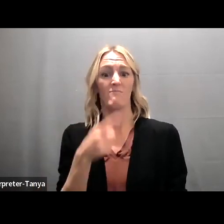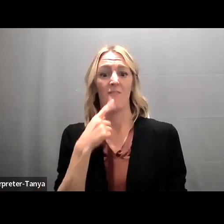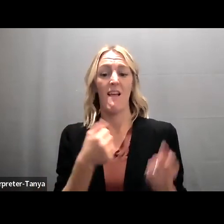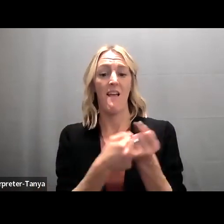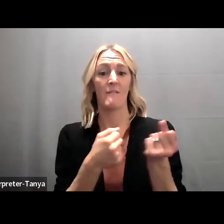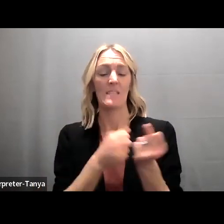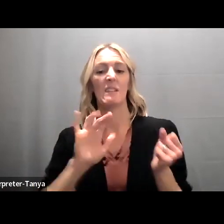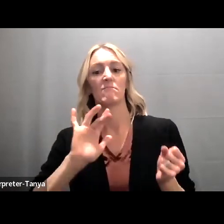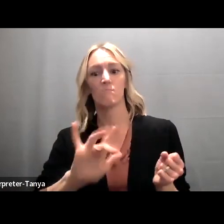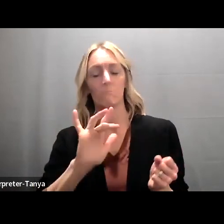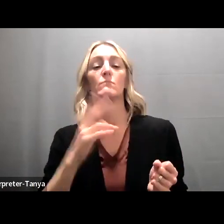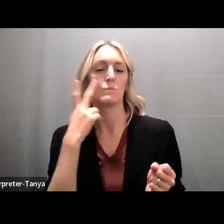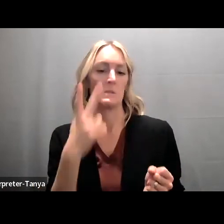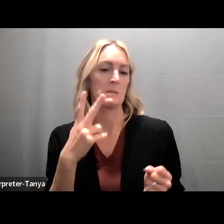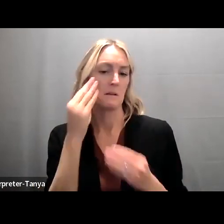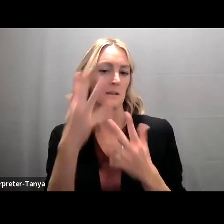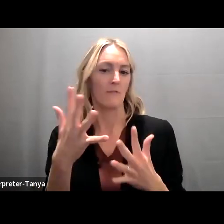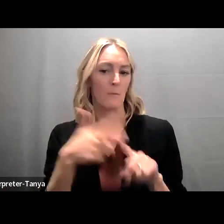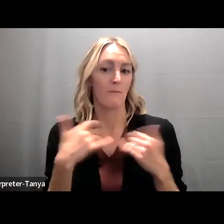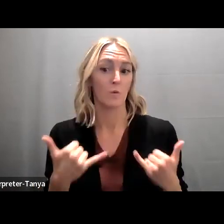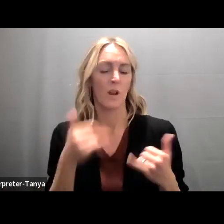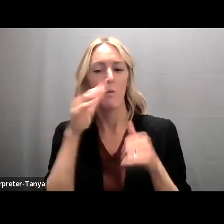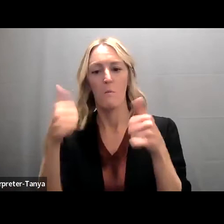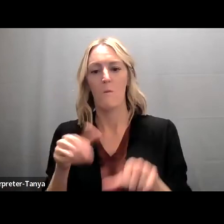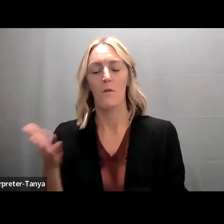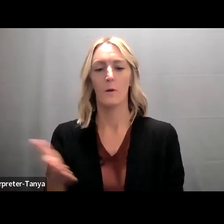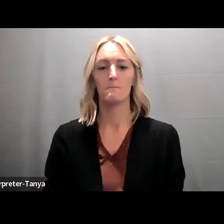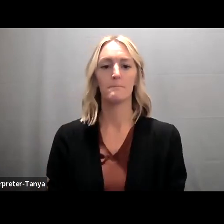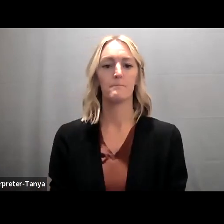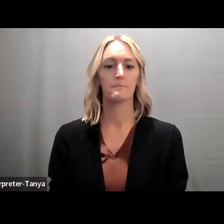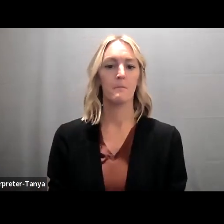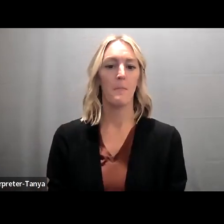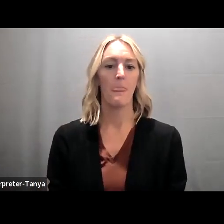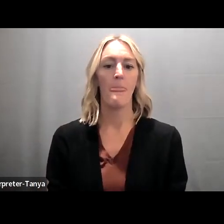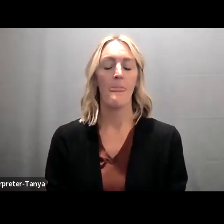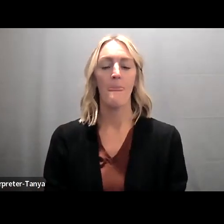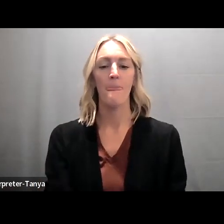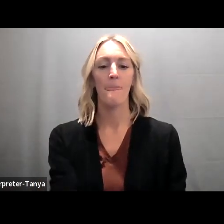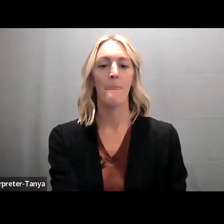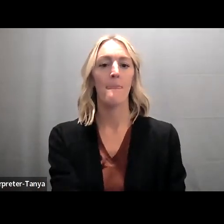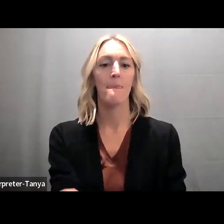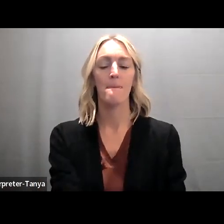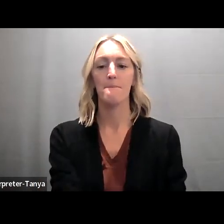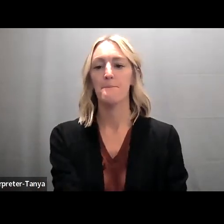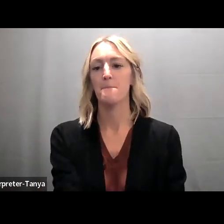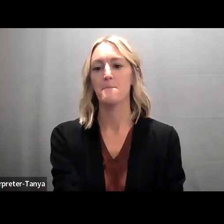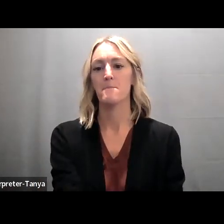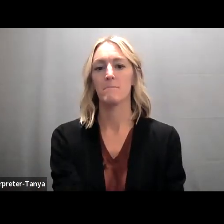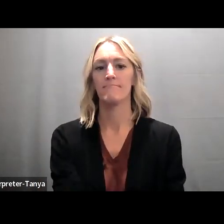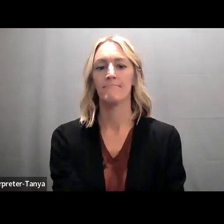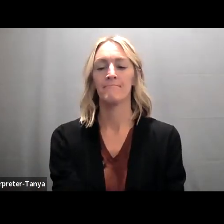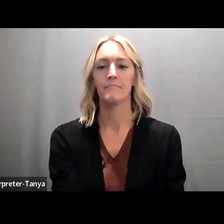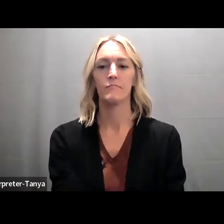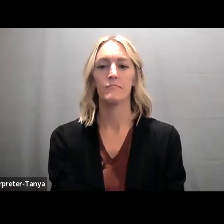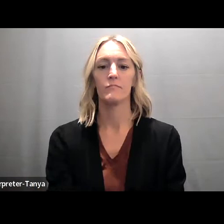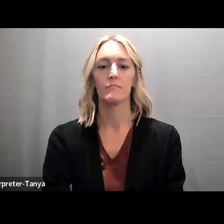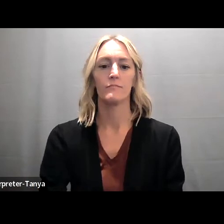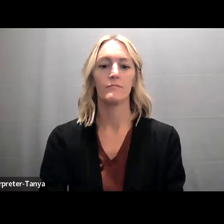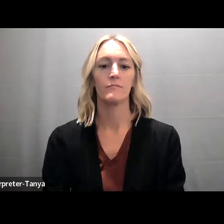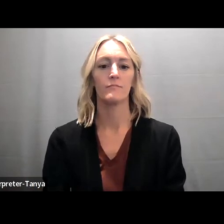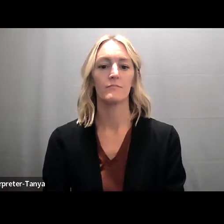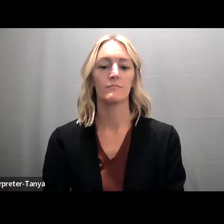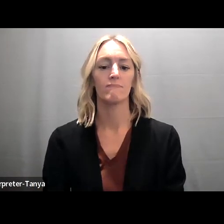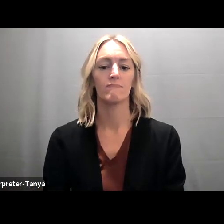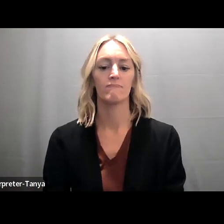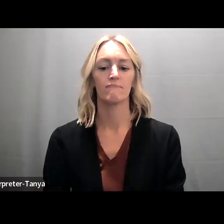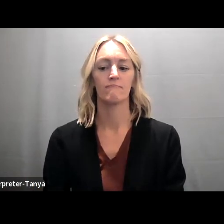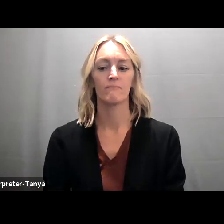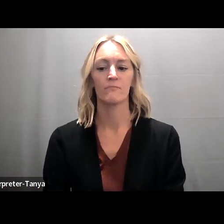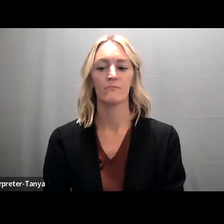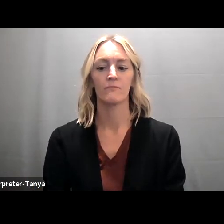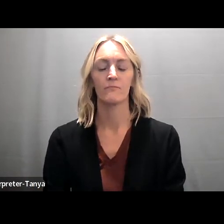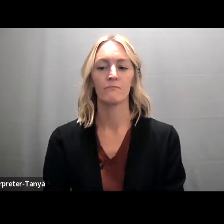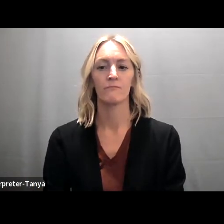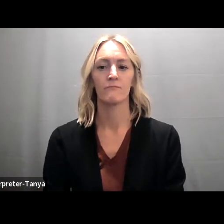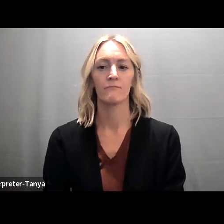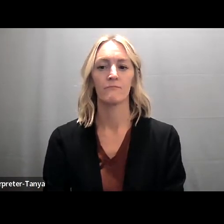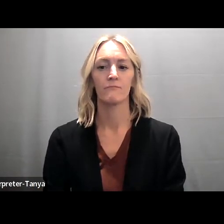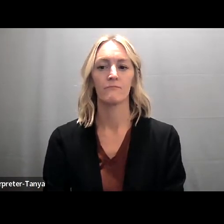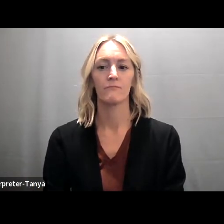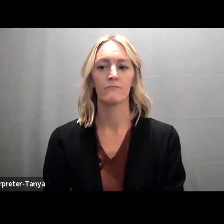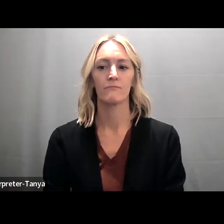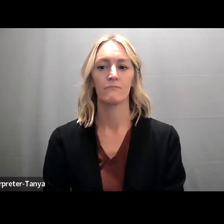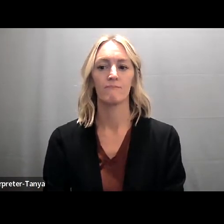there.